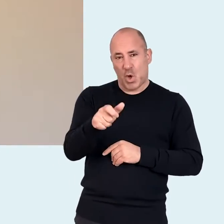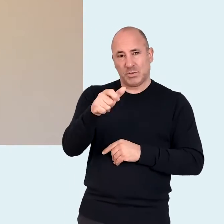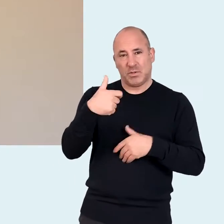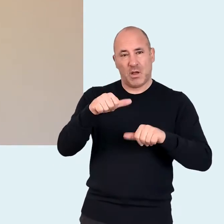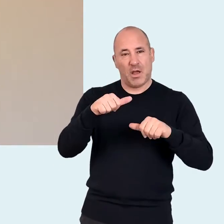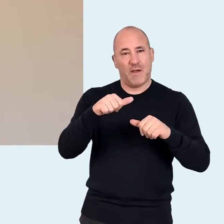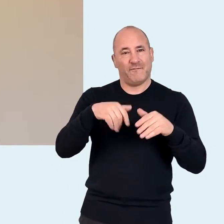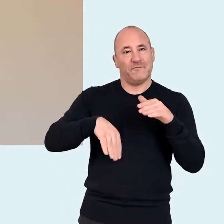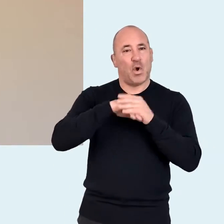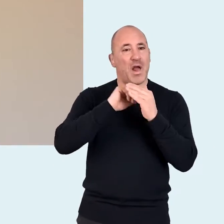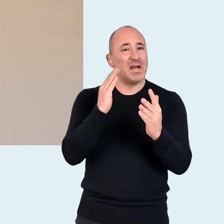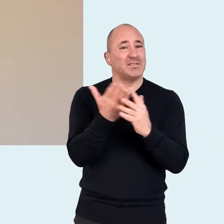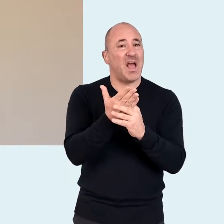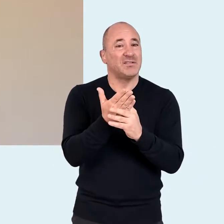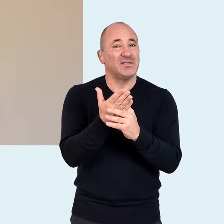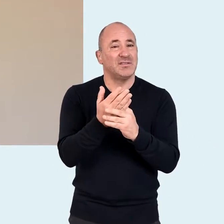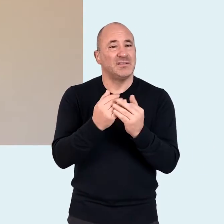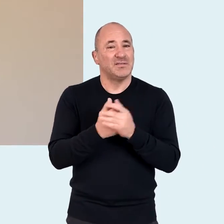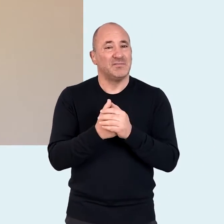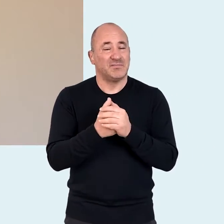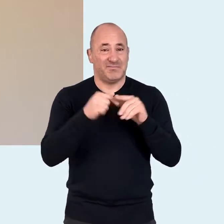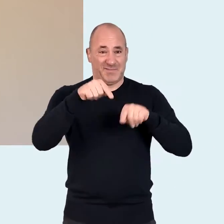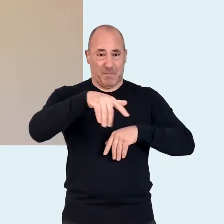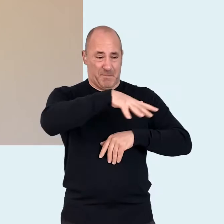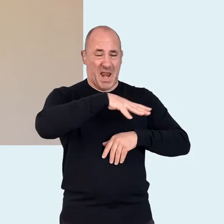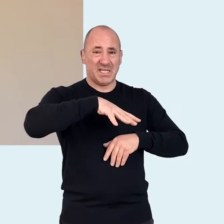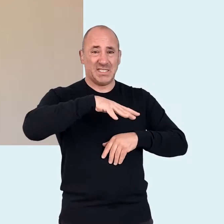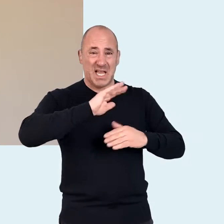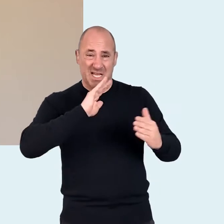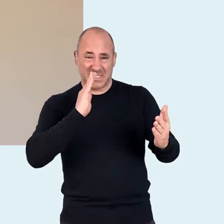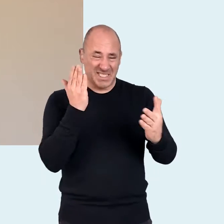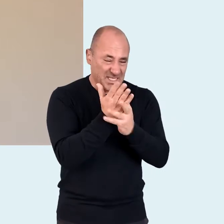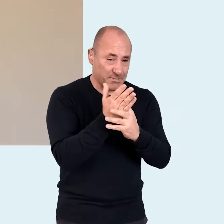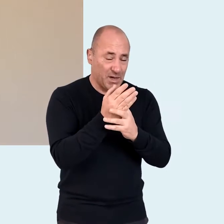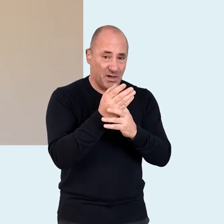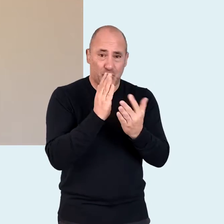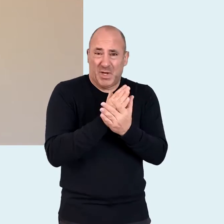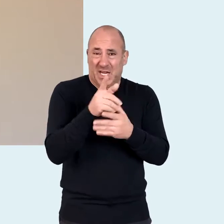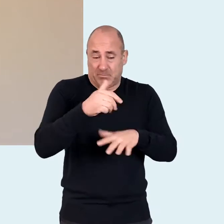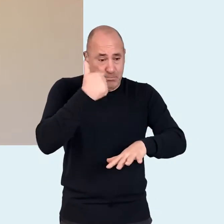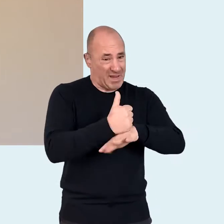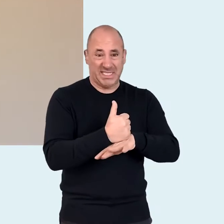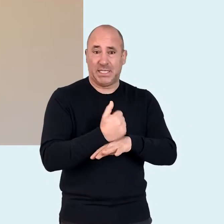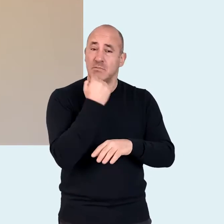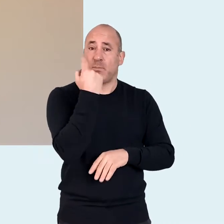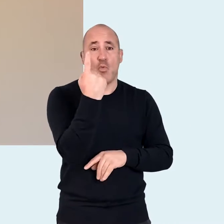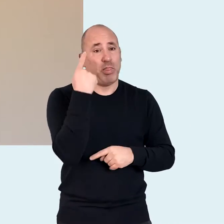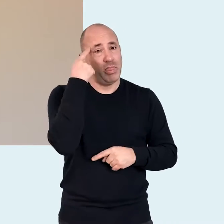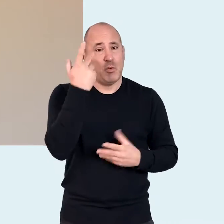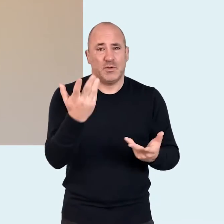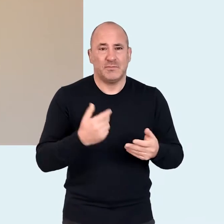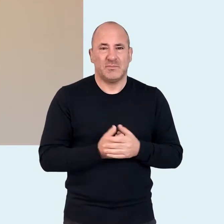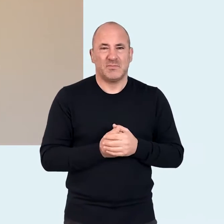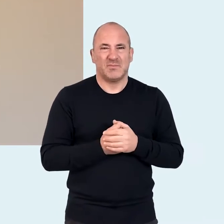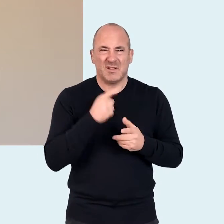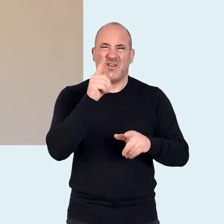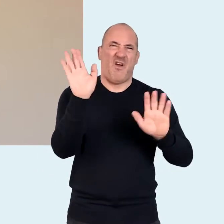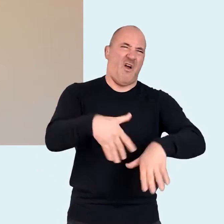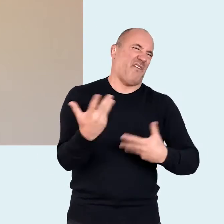complete accessibility for each member. That it is entirely accessible is a basic necessity.